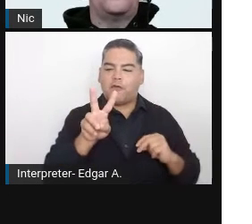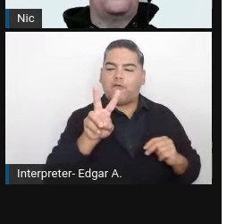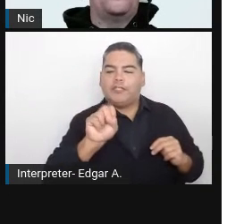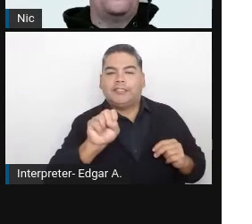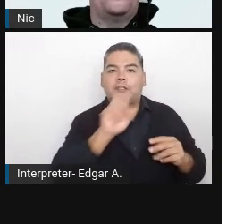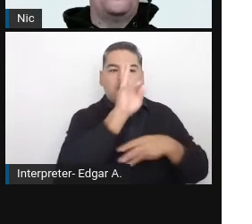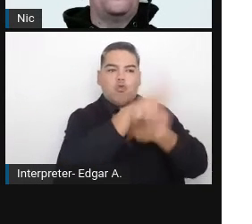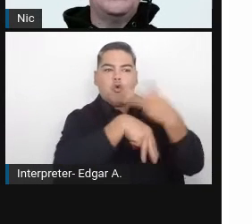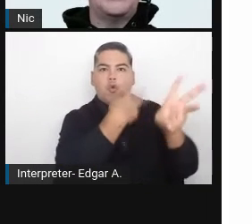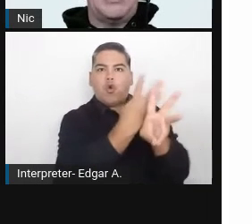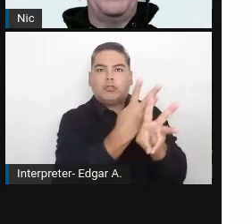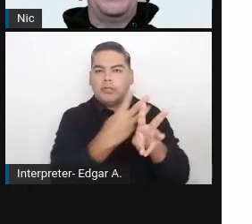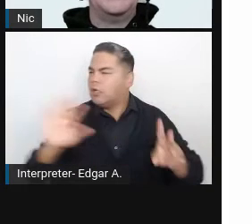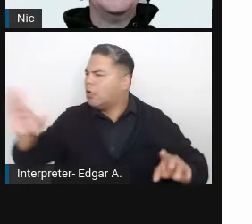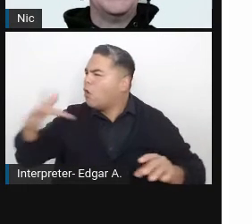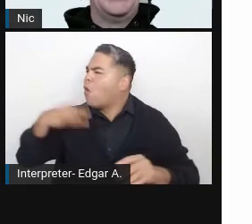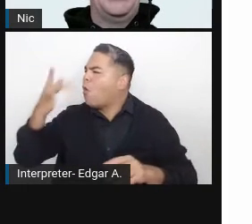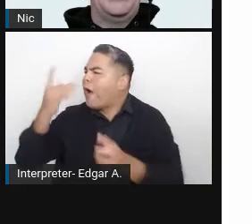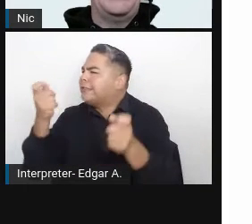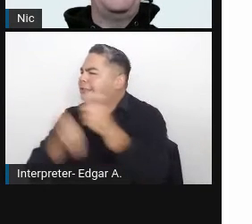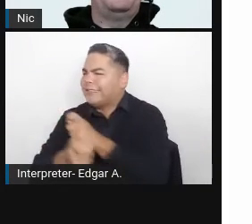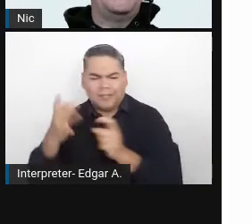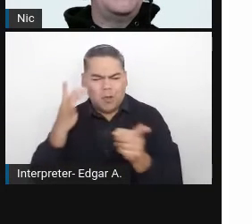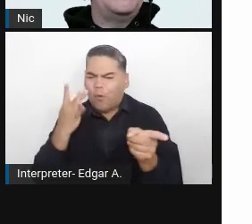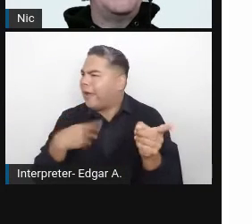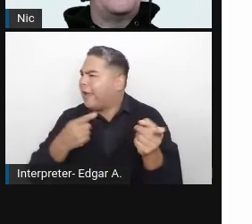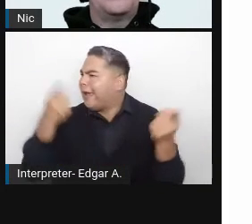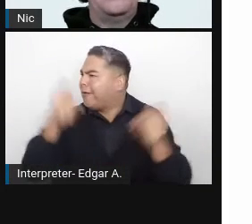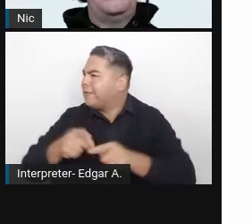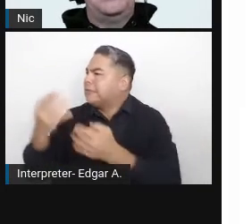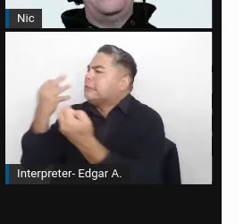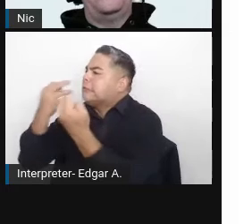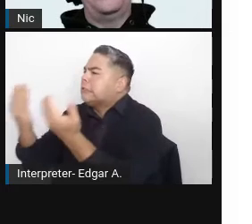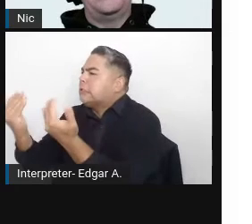Why do we make this happen, and maybe it was going to be included